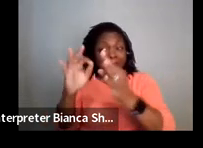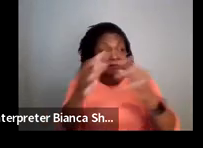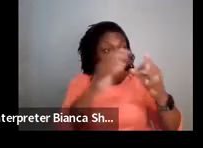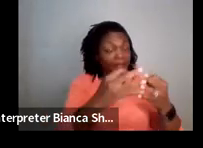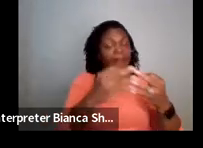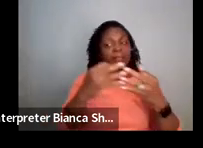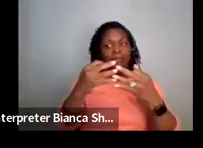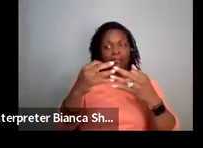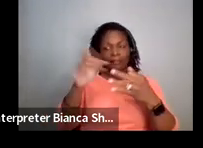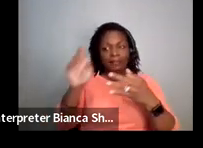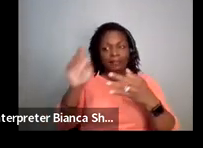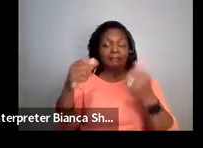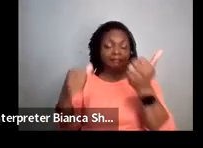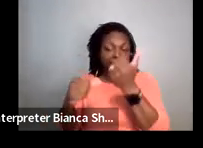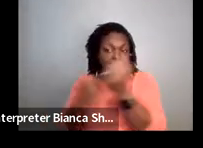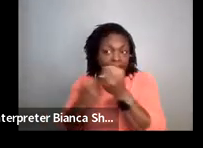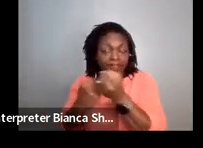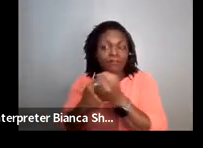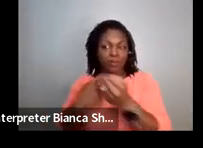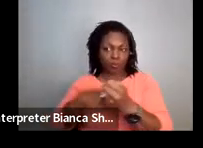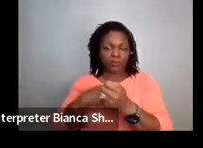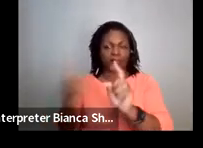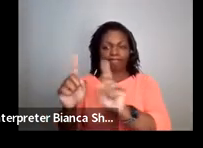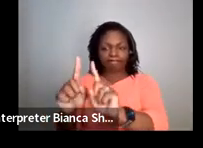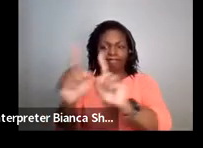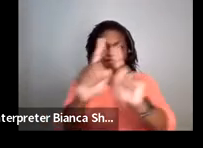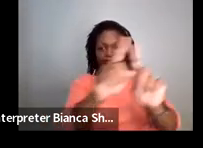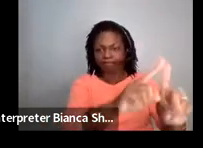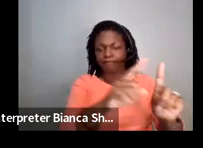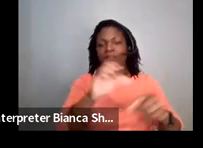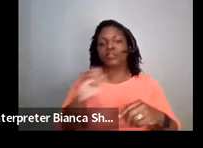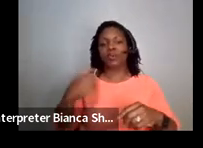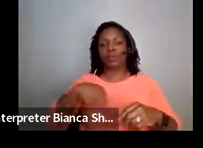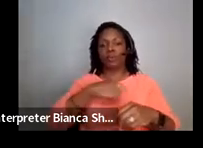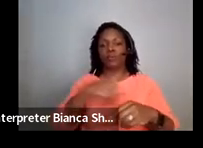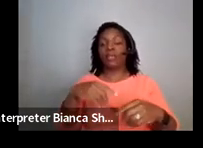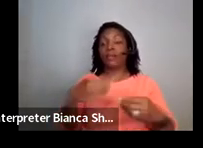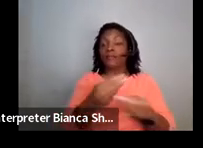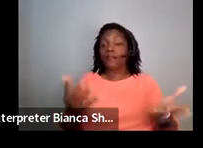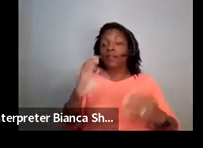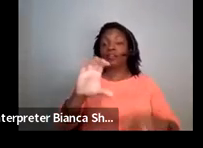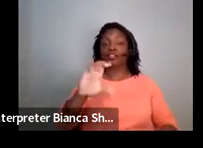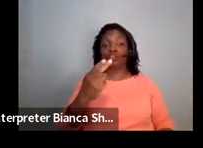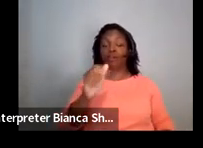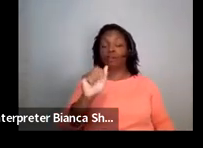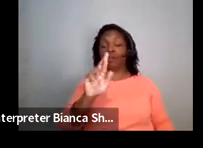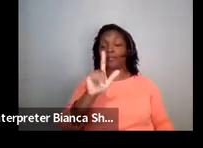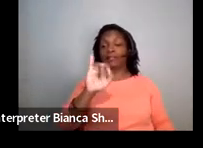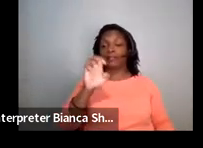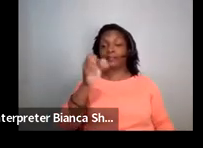Diagnosis. So we provide Charlie's place. respite, care centers, award-winning centers right here in Baton Rouge and in Gonzalez.